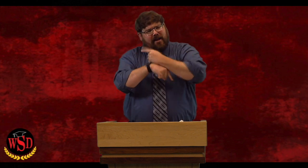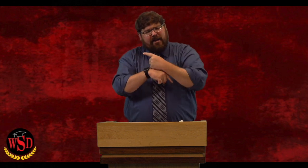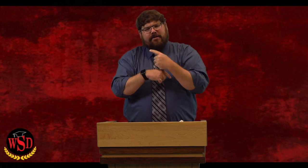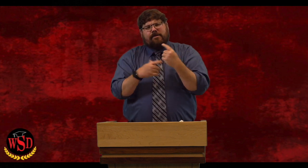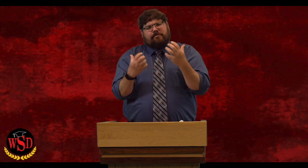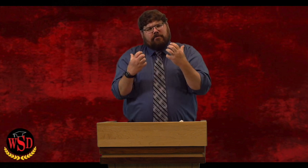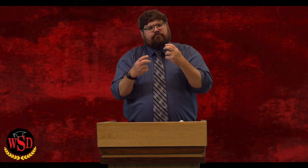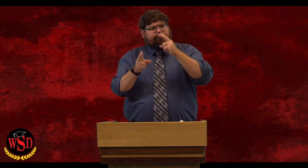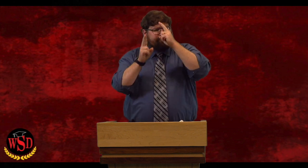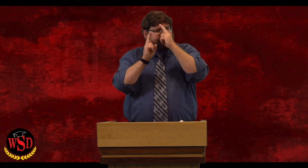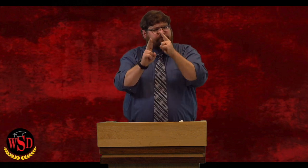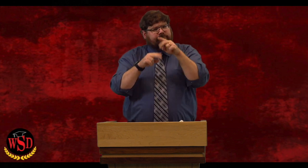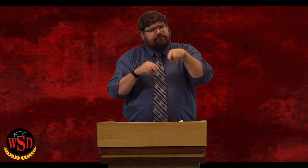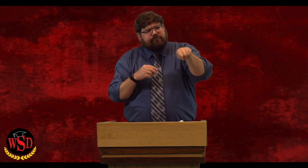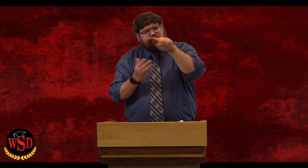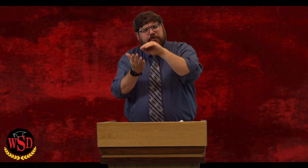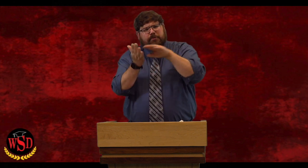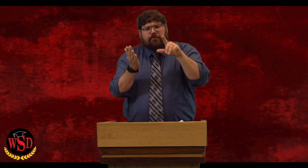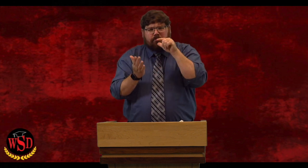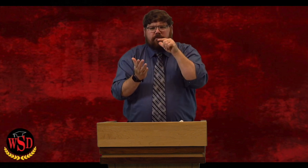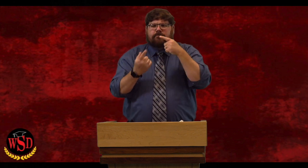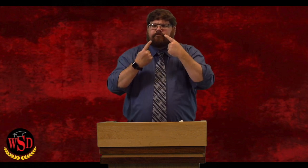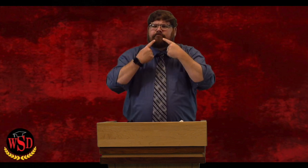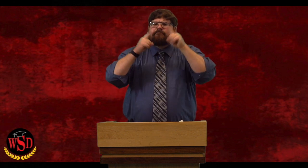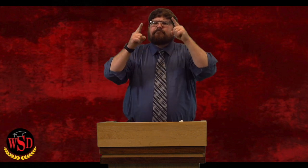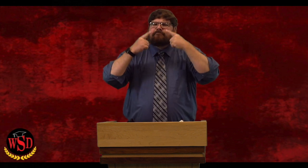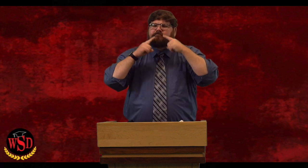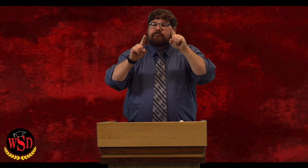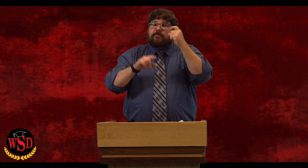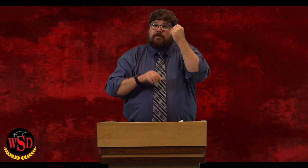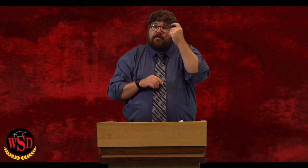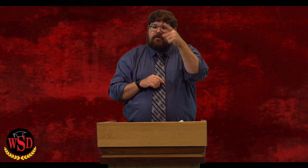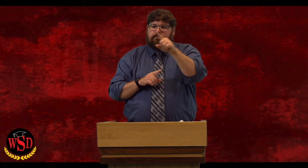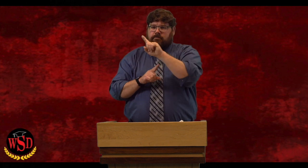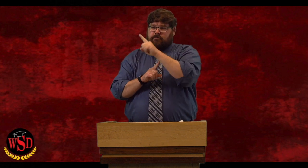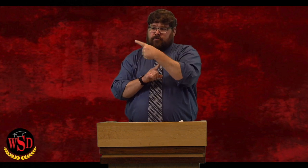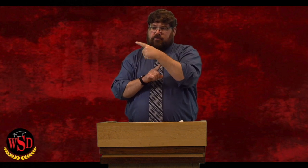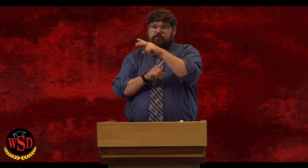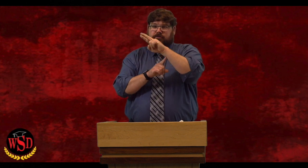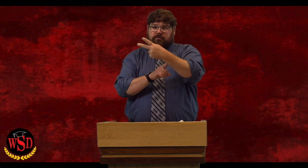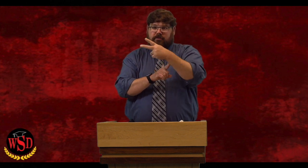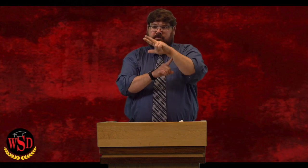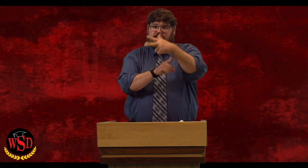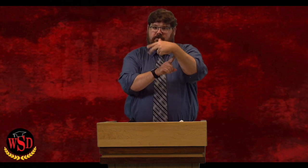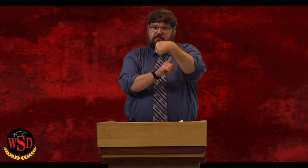Today, I want to honor the students who have achieved various successes throughout the school year.